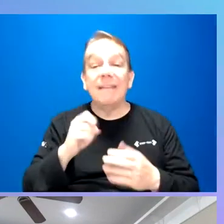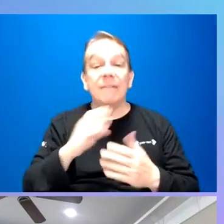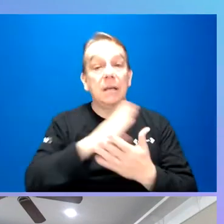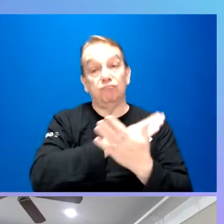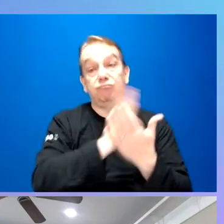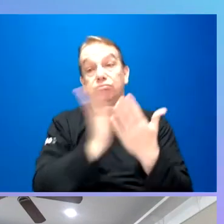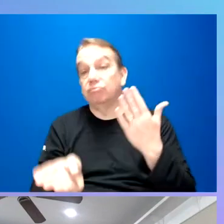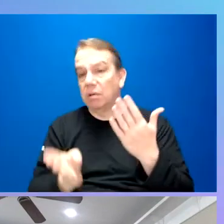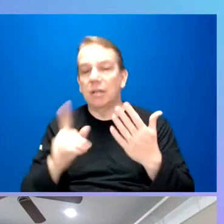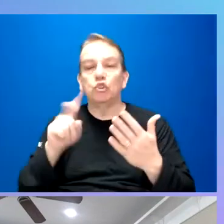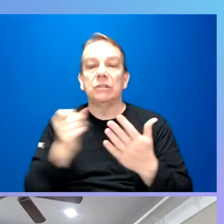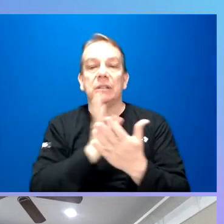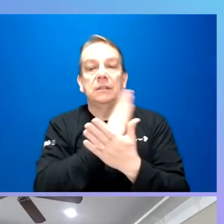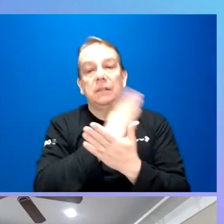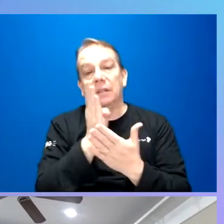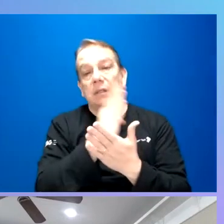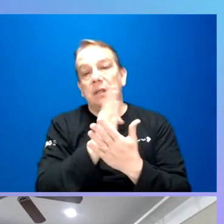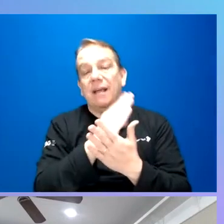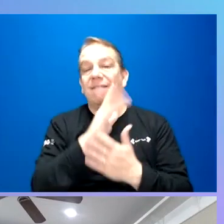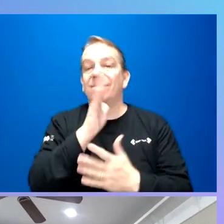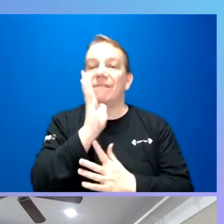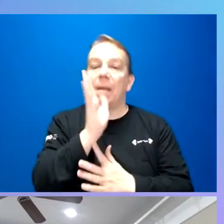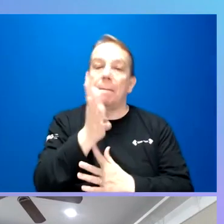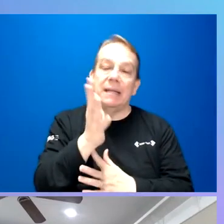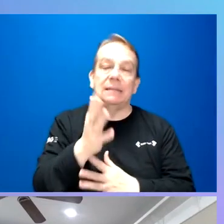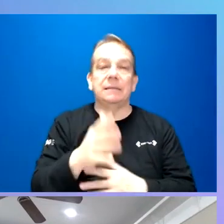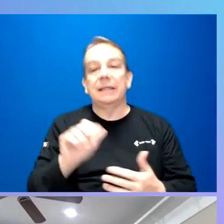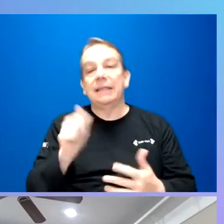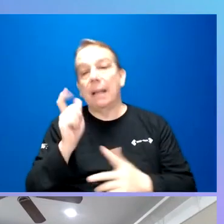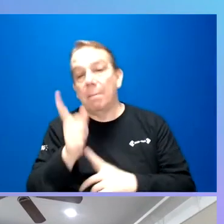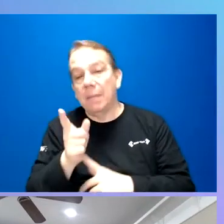or Mrs. VP of whatever department to give a brief